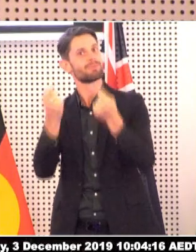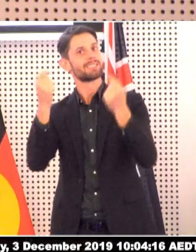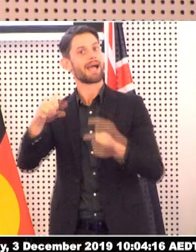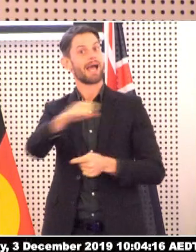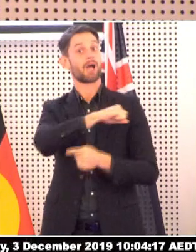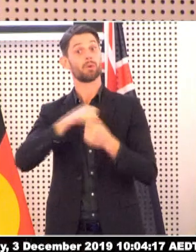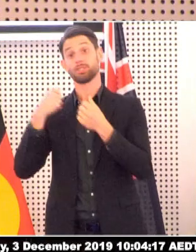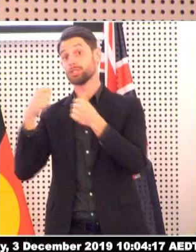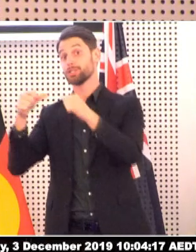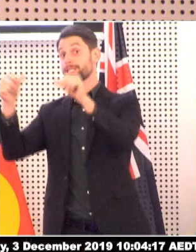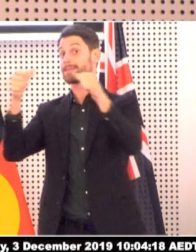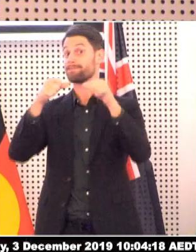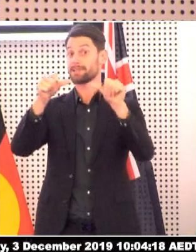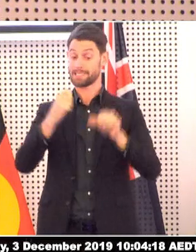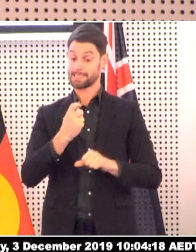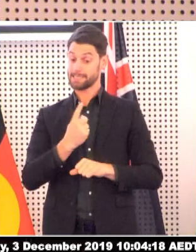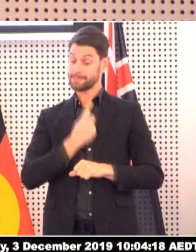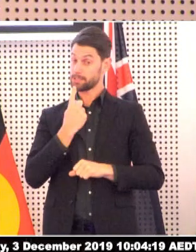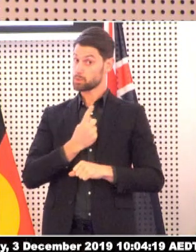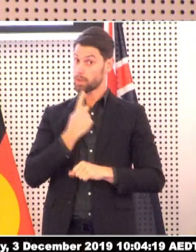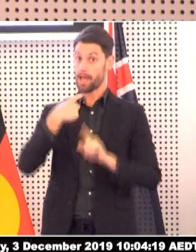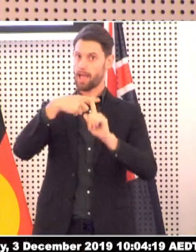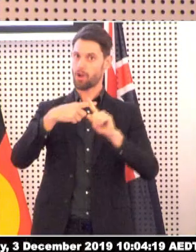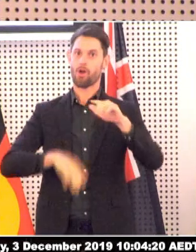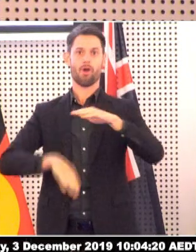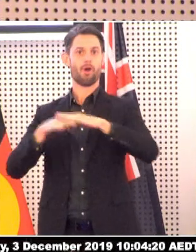individual leaders in all spheres of life.